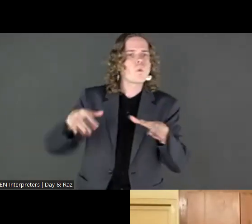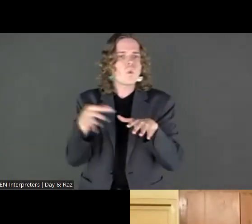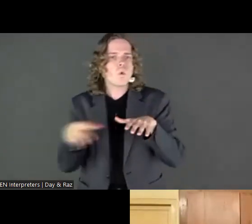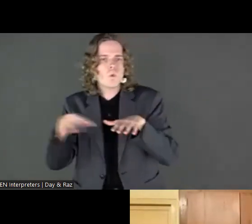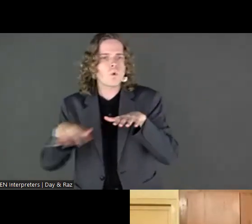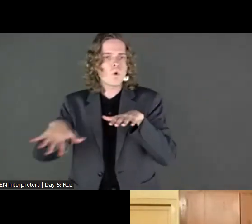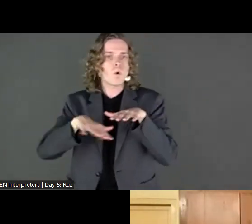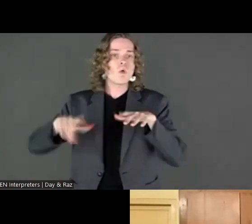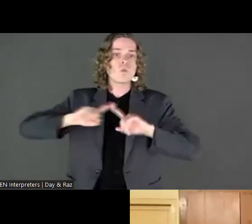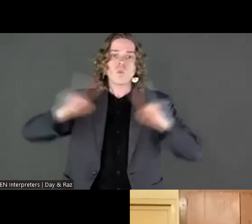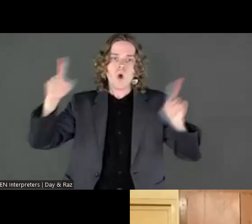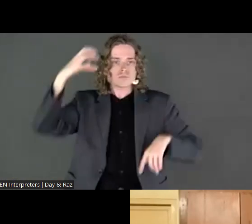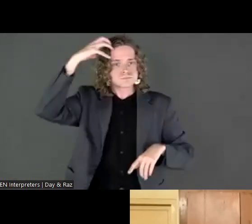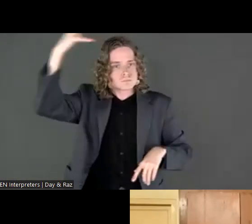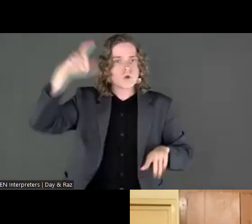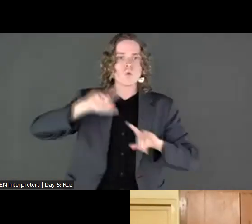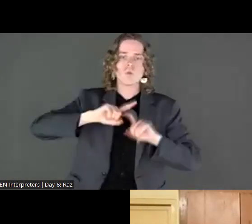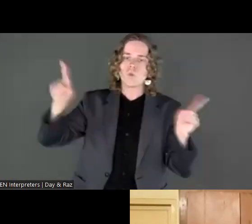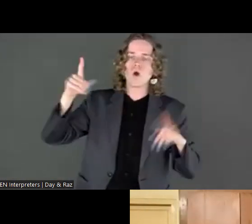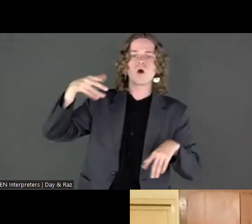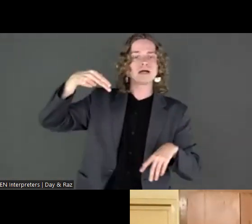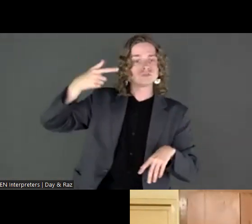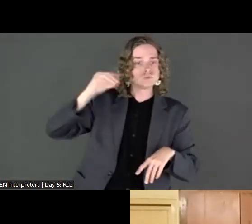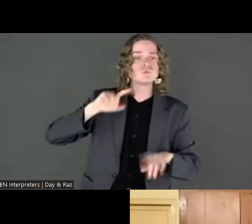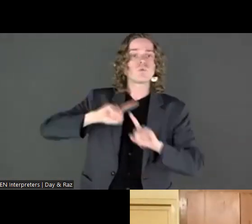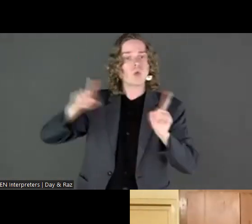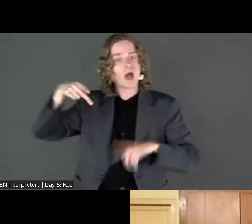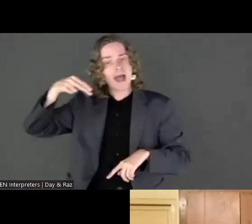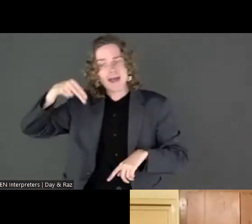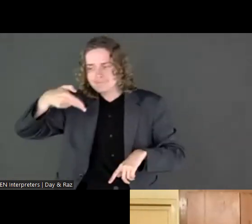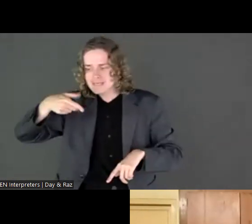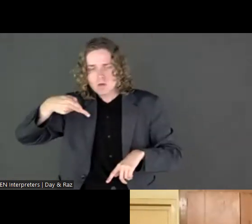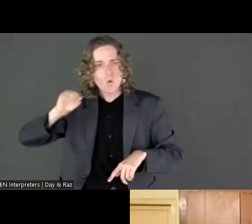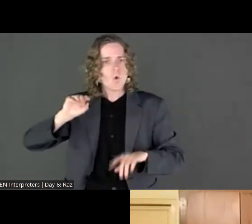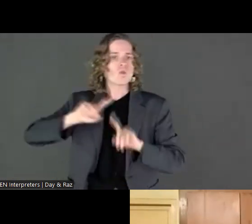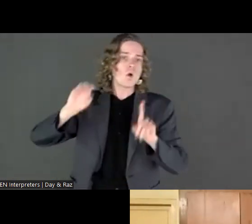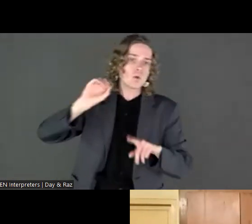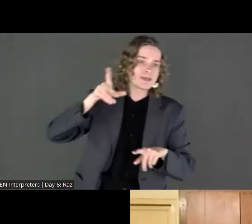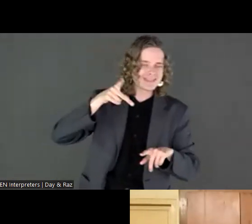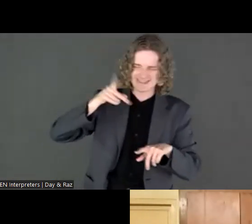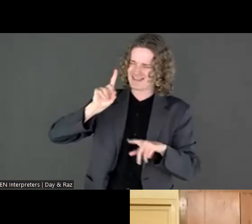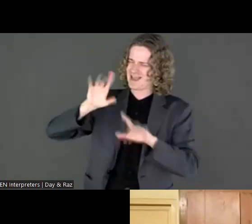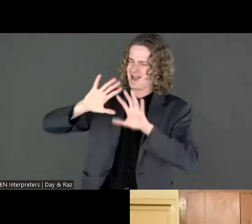ask you these, this question and maybe ask Larissa and CDIAC. In just two words, to answer this one.